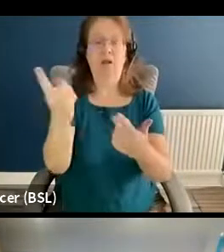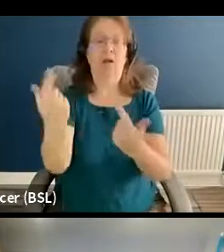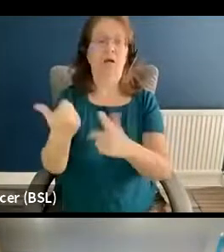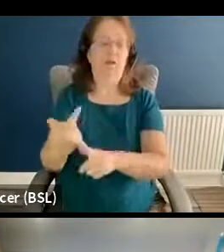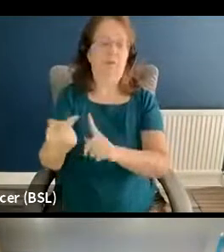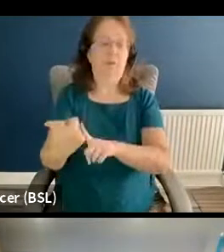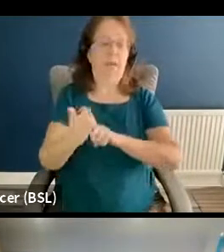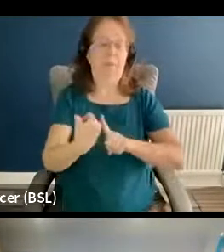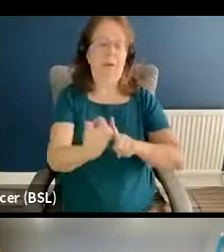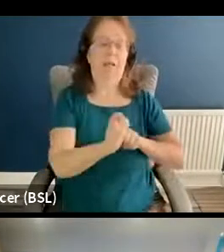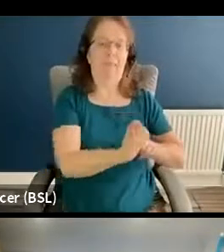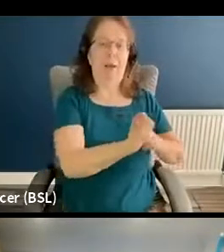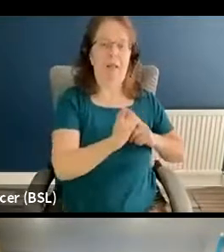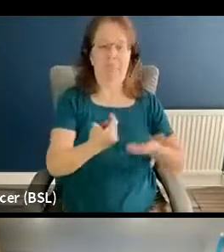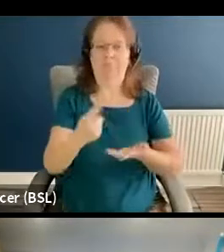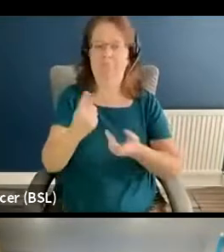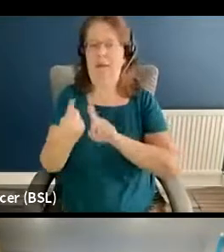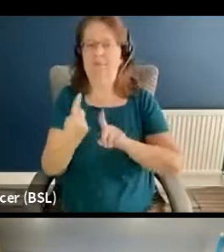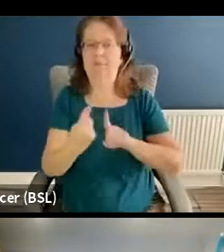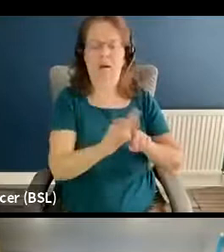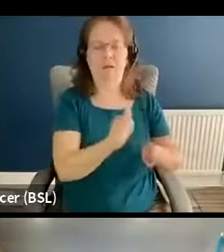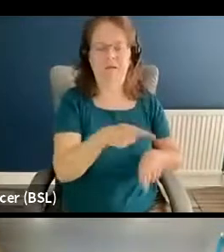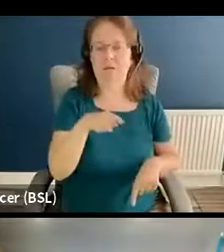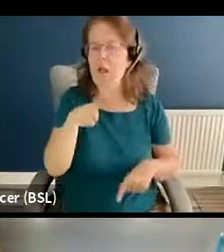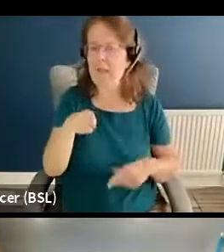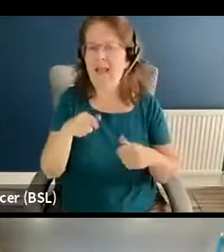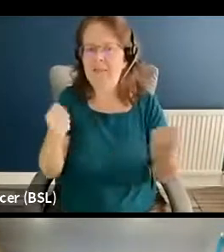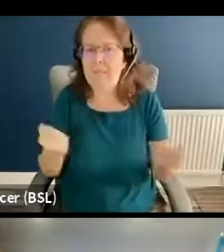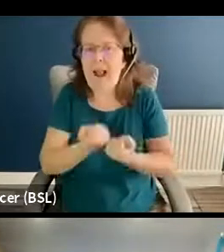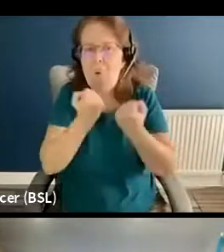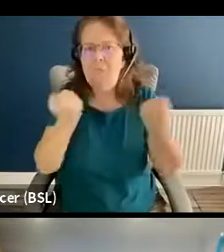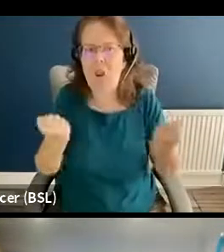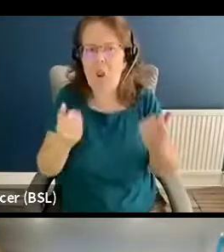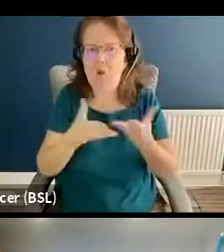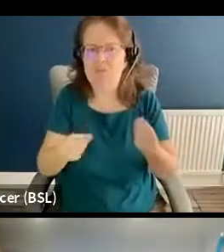So I've found that as an invaluable resource since I've been a member of that community.